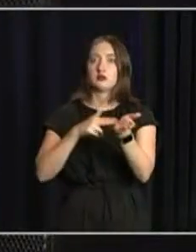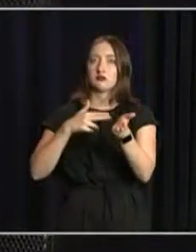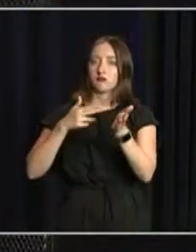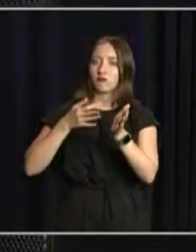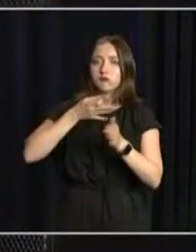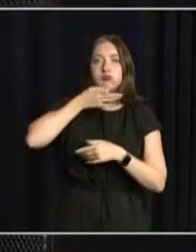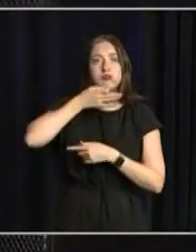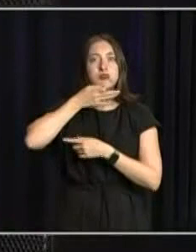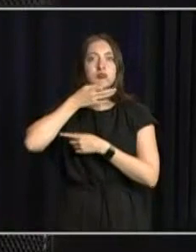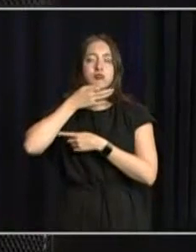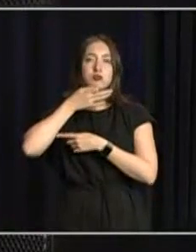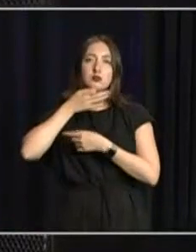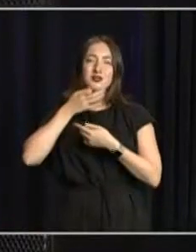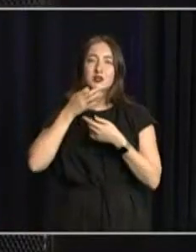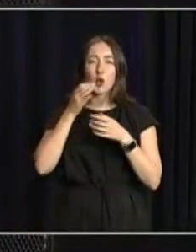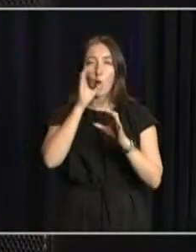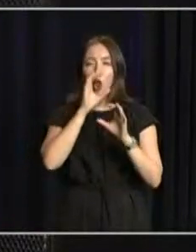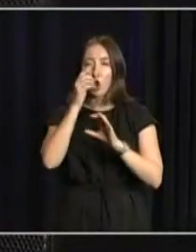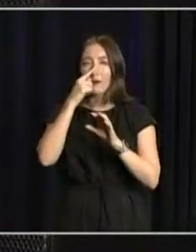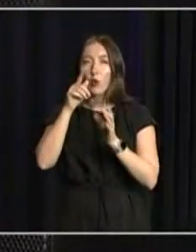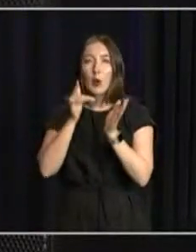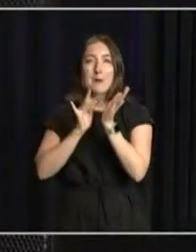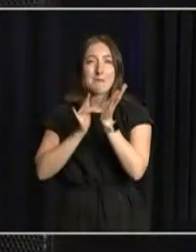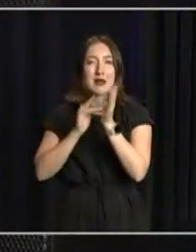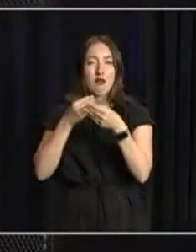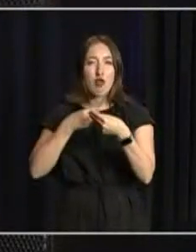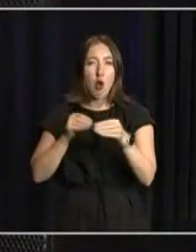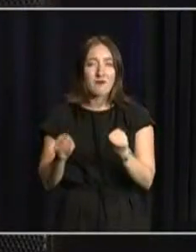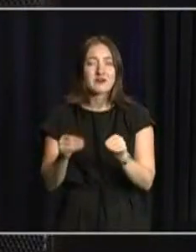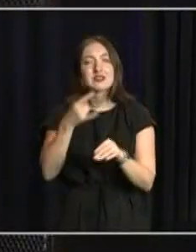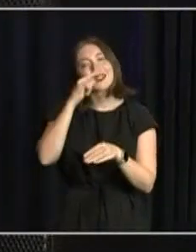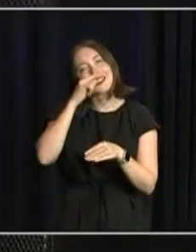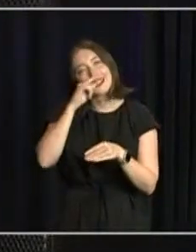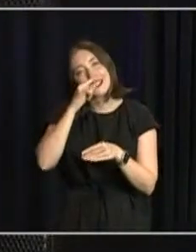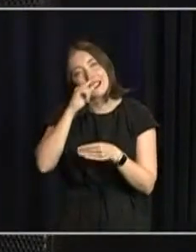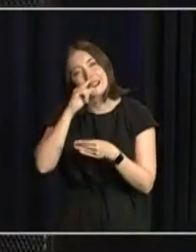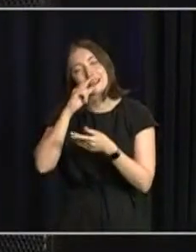medical offices who already Pediatrics pediatricians who already do.